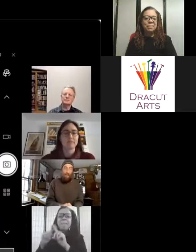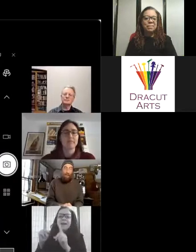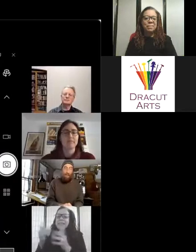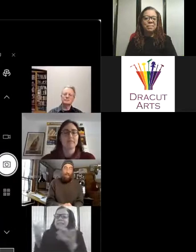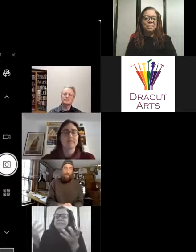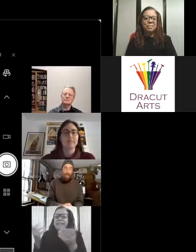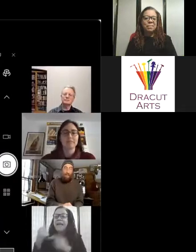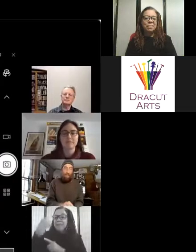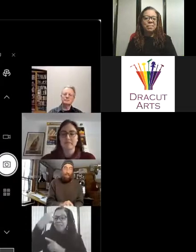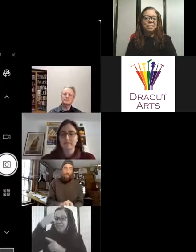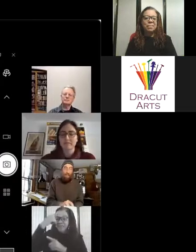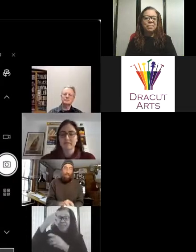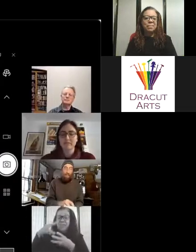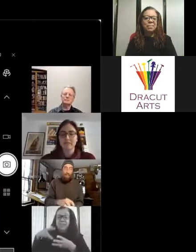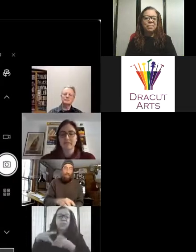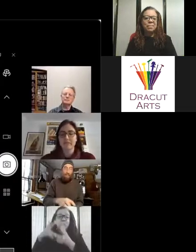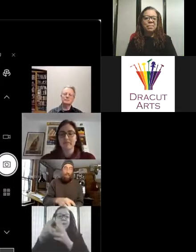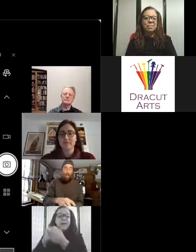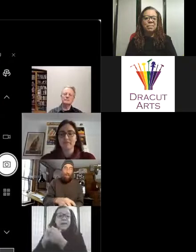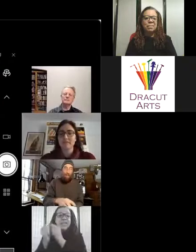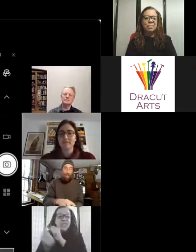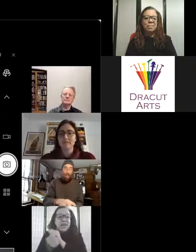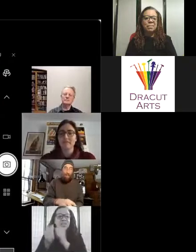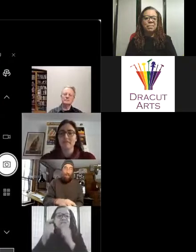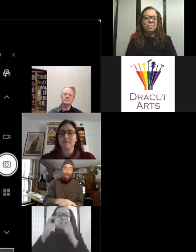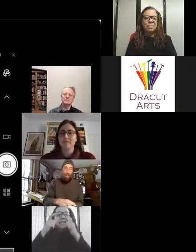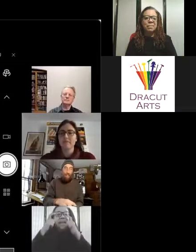the way his he changes, his head gets bigger when he's really thinking,